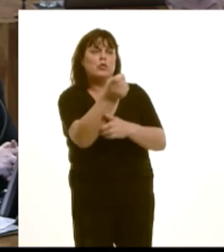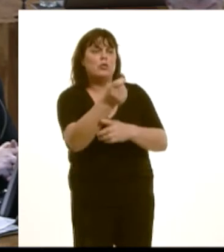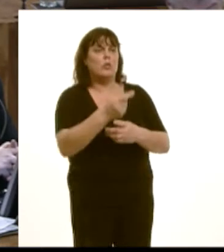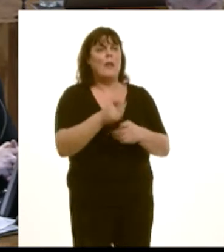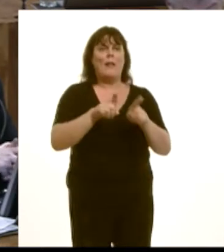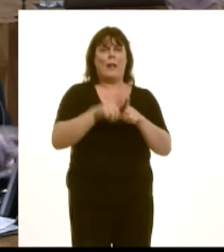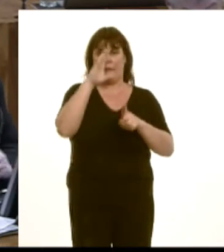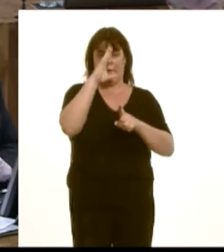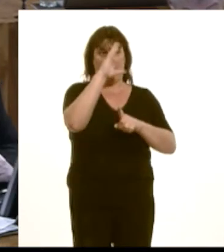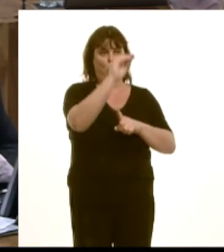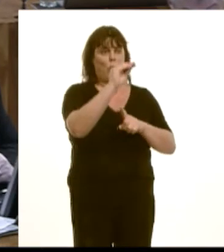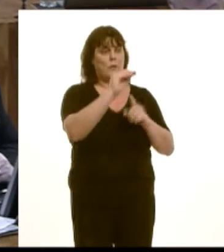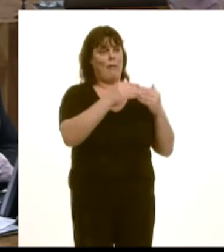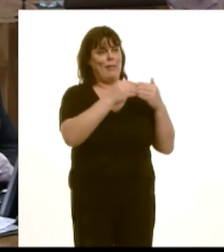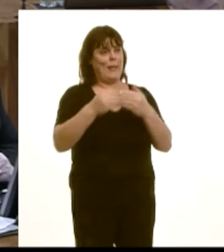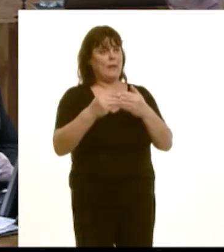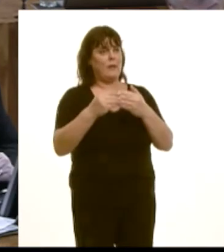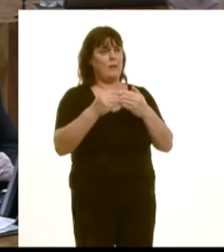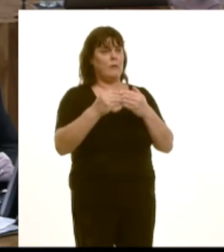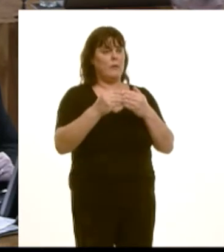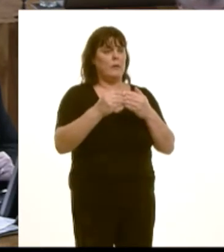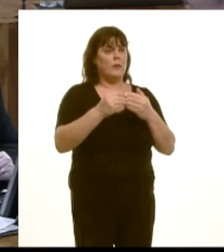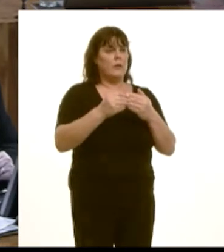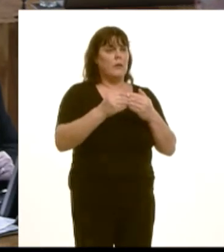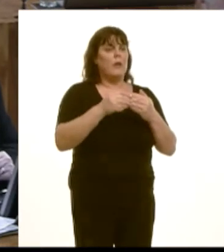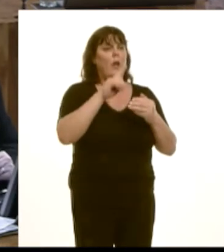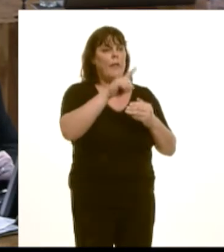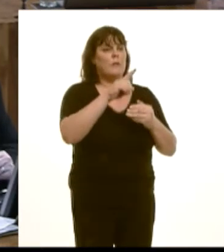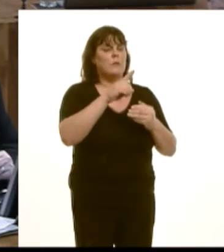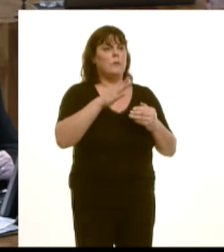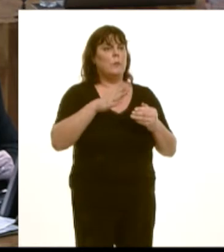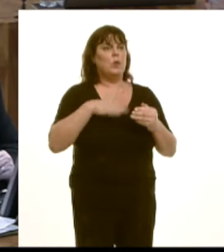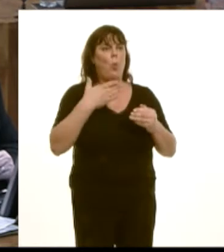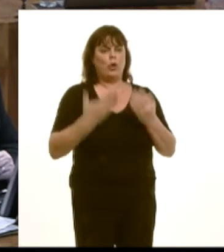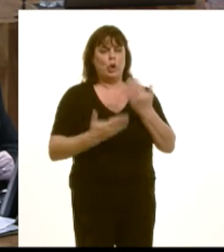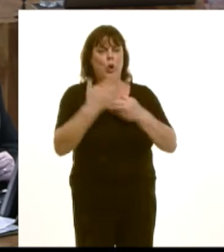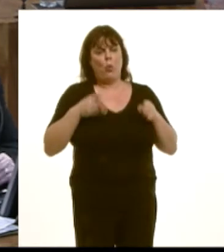we would not want to see is for there to be modernisation of the track, but then not see